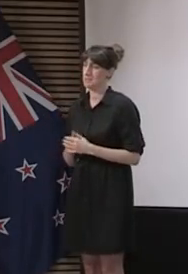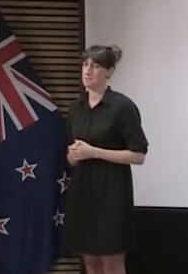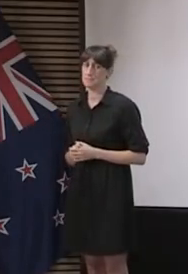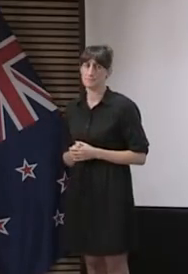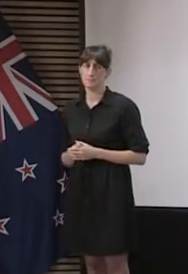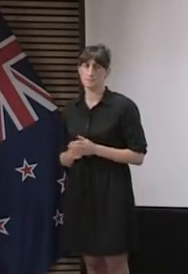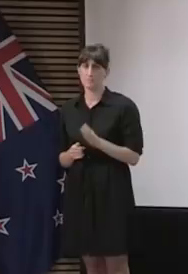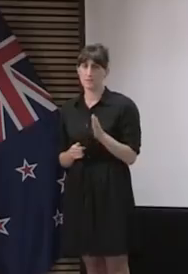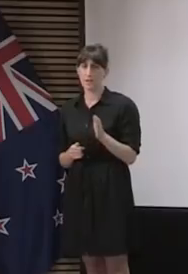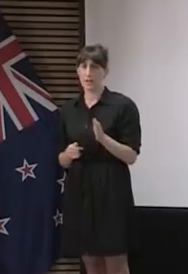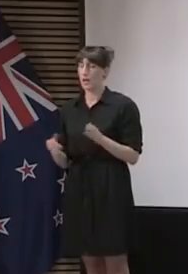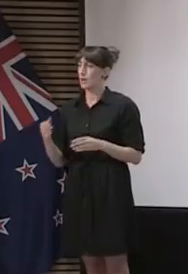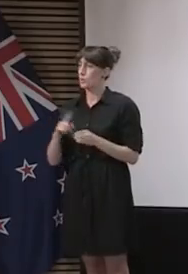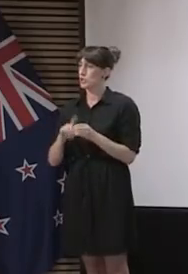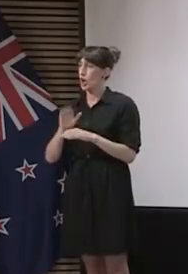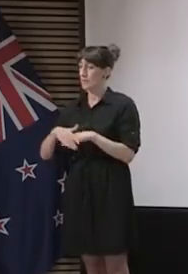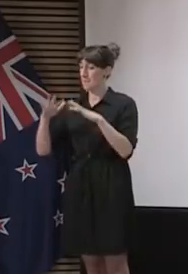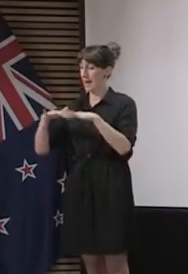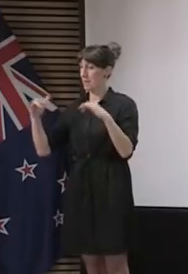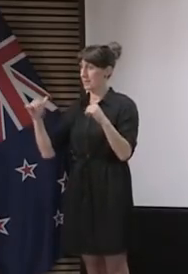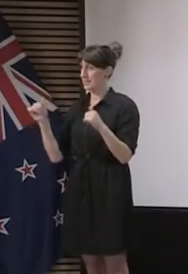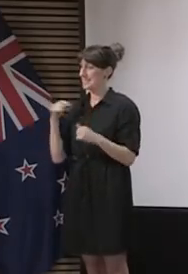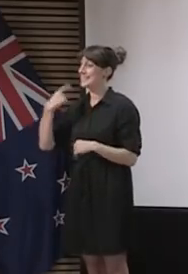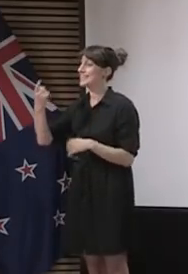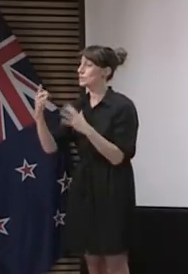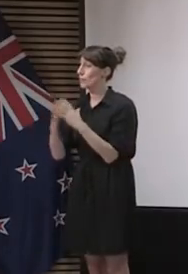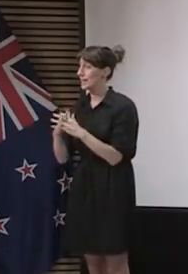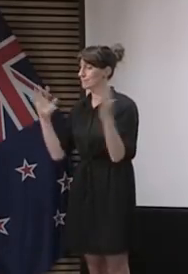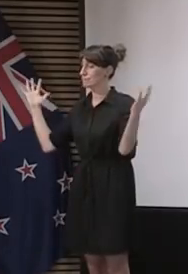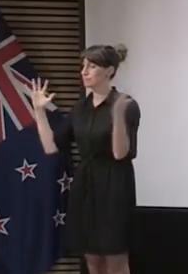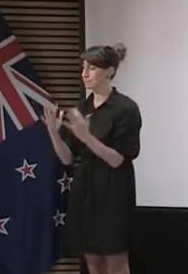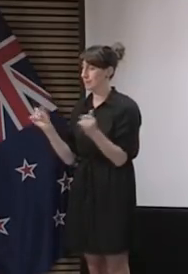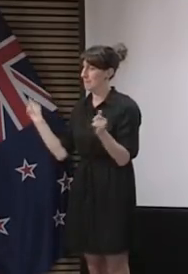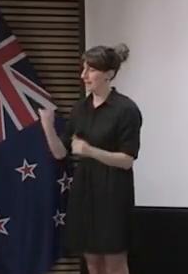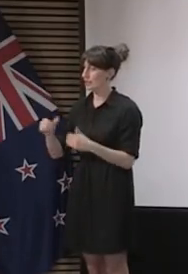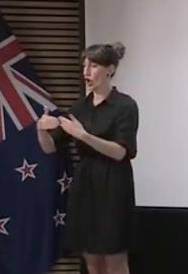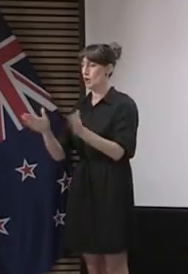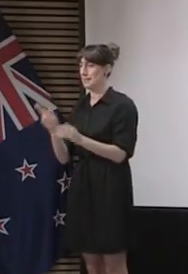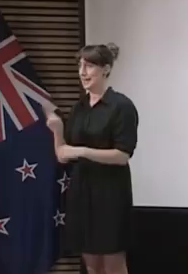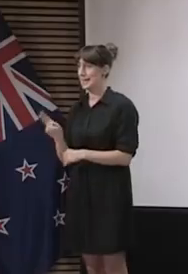With the return o particlenext week do you expect allkey ministers involved in theCOVID response to return hereto Wellington and have you hadany discussions with theDeputy Prime